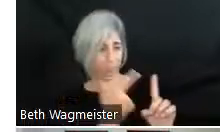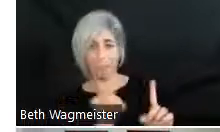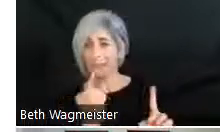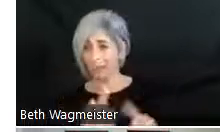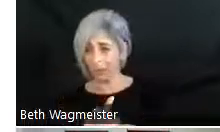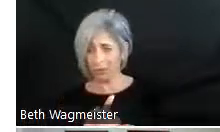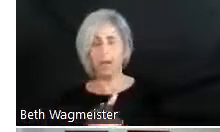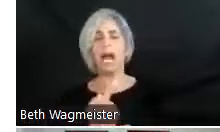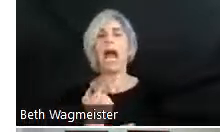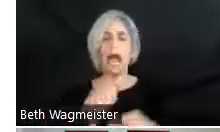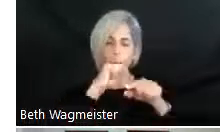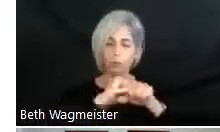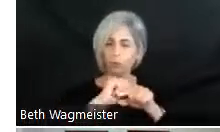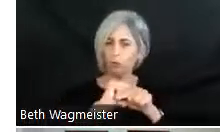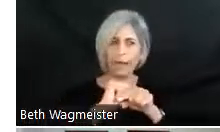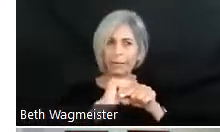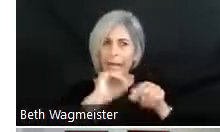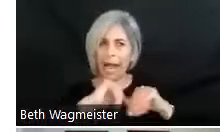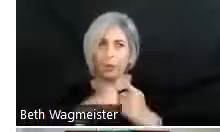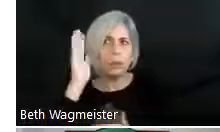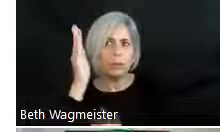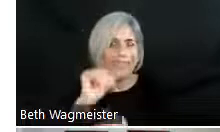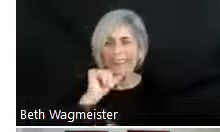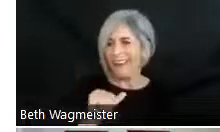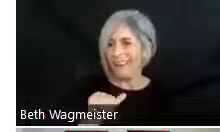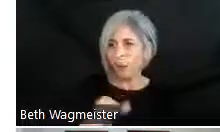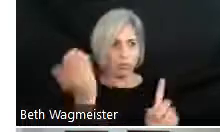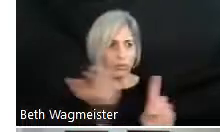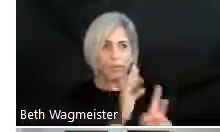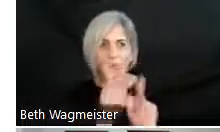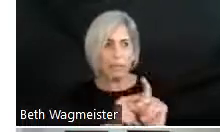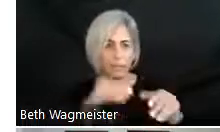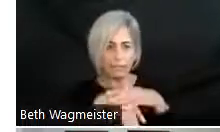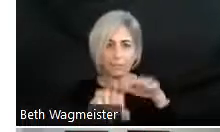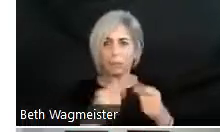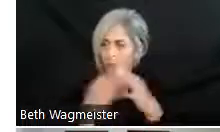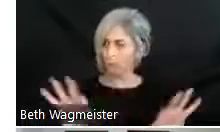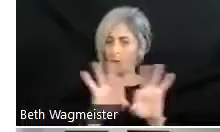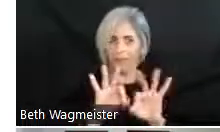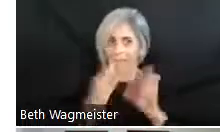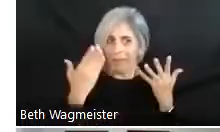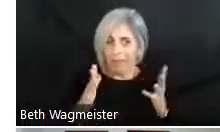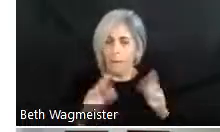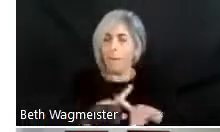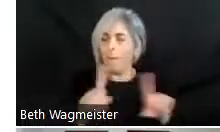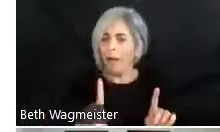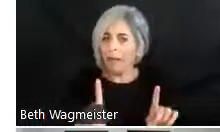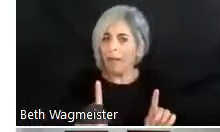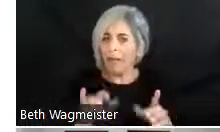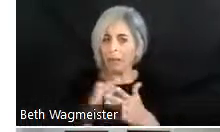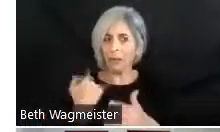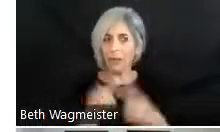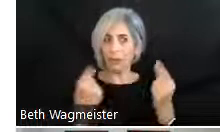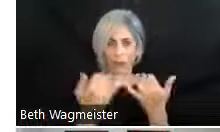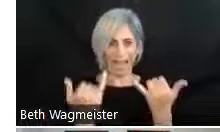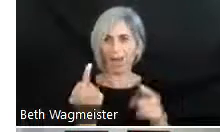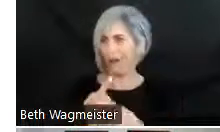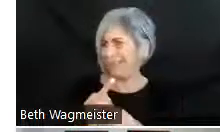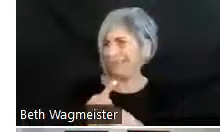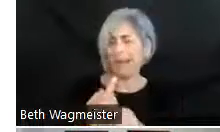I wasn't trained on how to do presentations or convince people that accessibility is important. But that's kind of what we're doing right? A lot of developers,